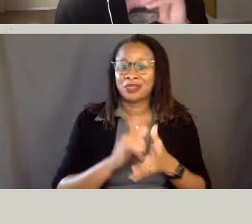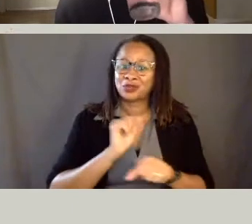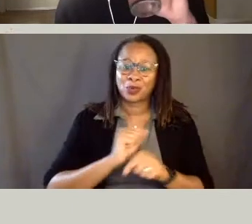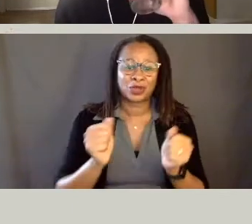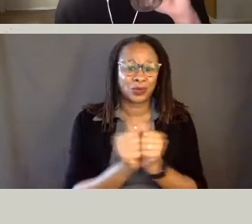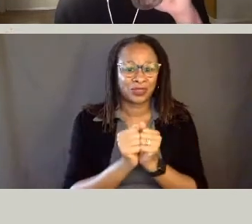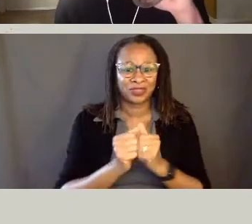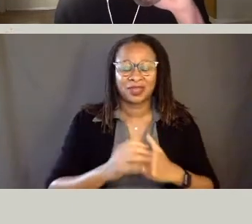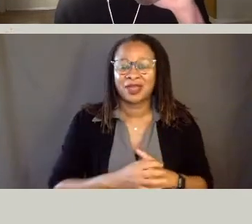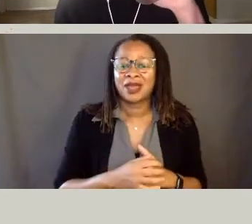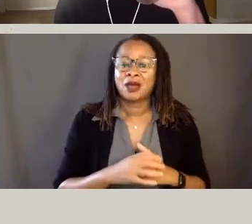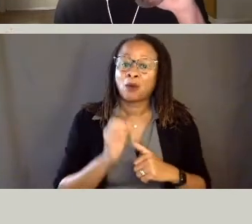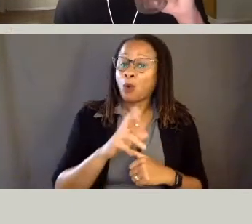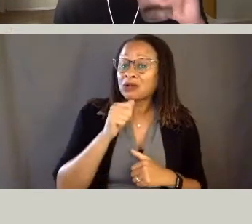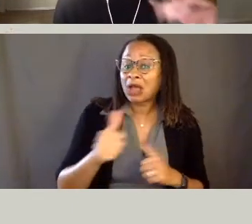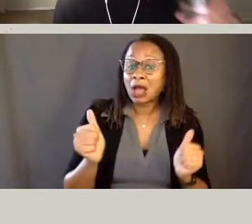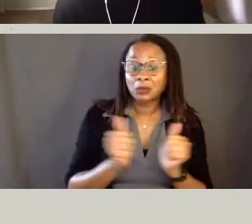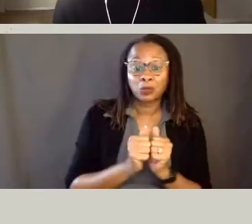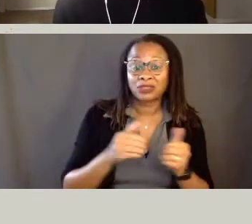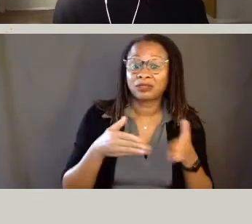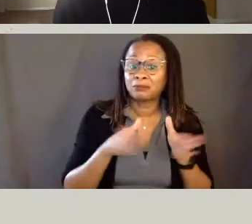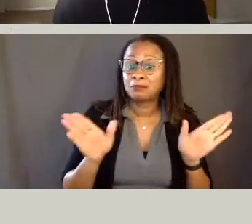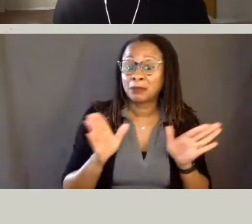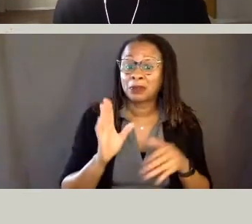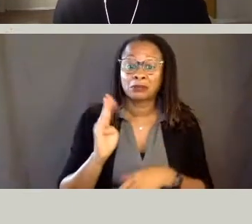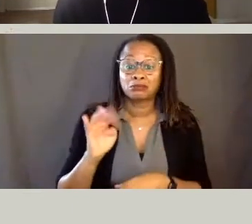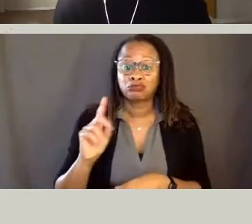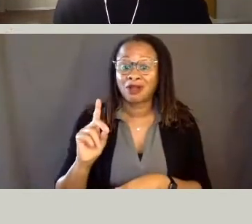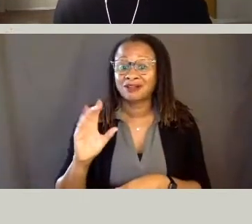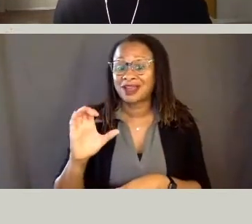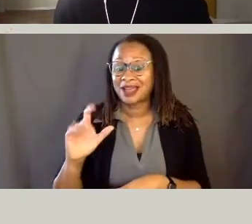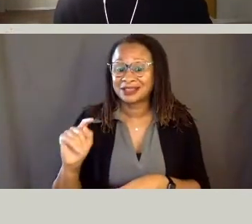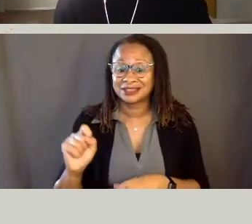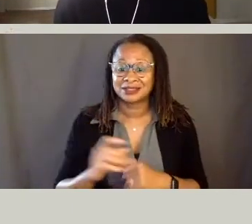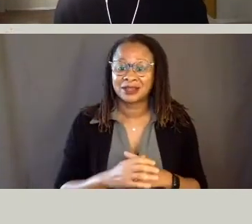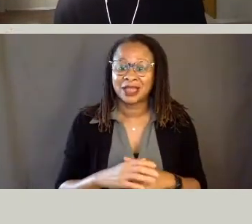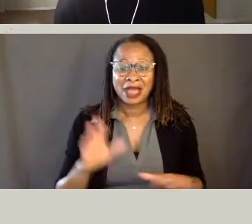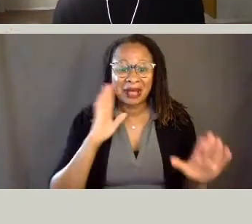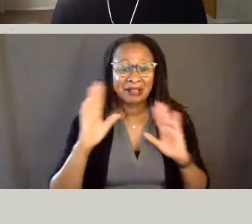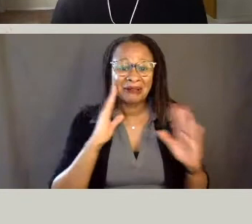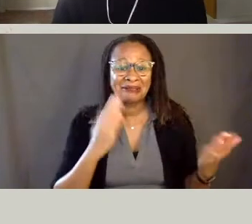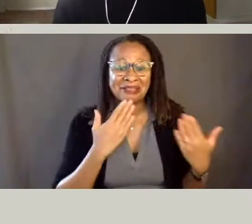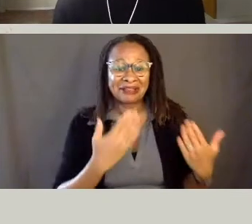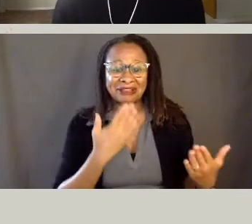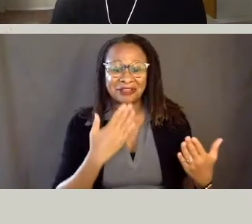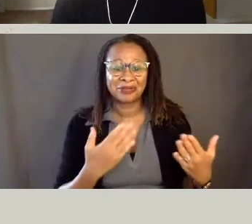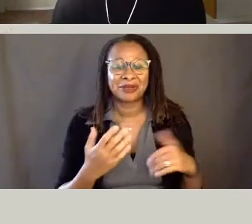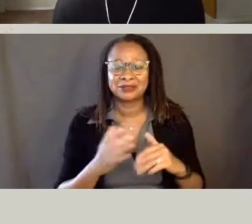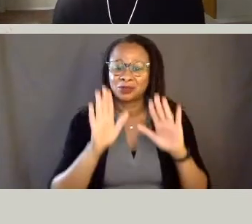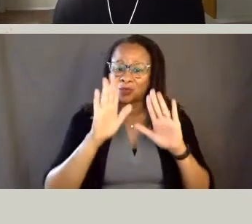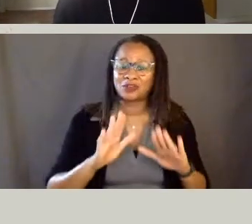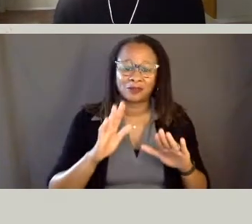or not with public broadcasting. Hey, well, thank you. It's great to be on this panel with everybody here.